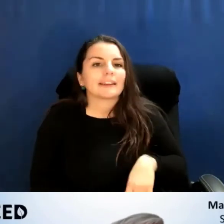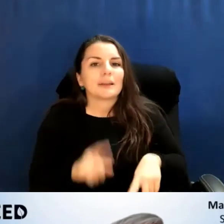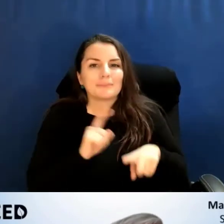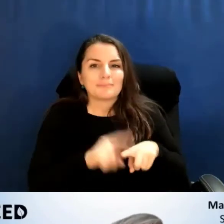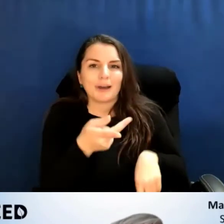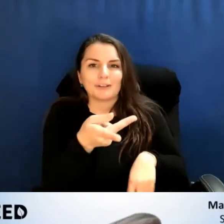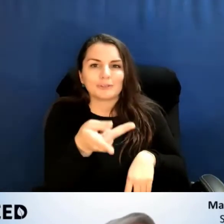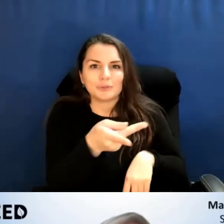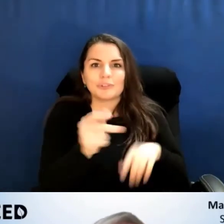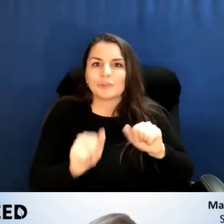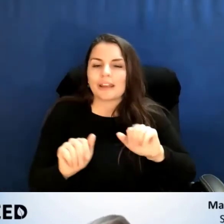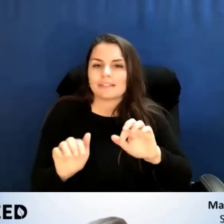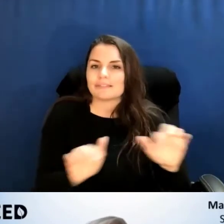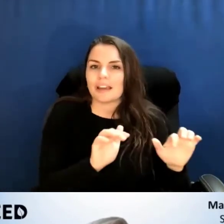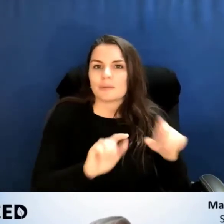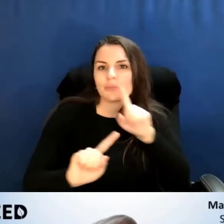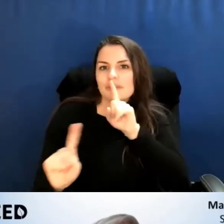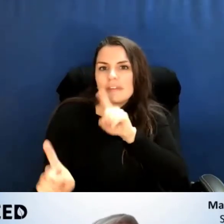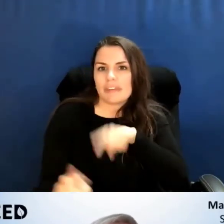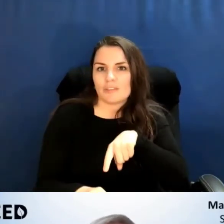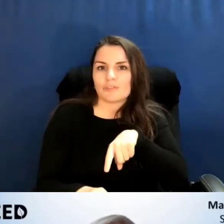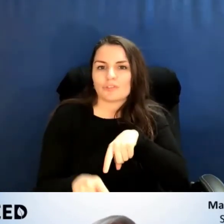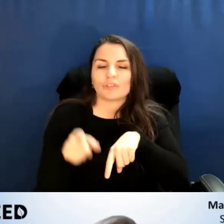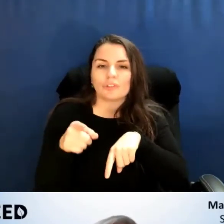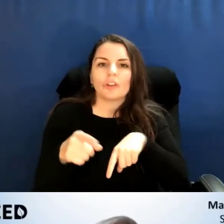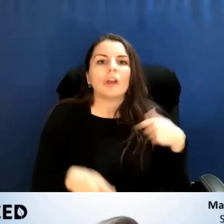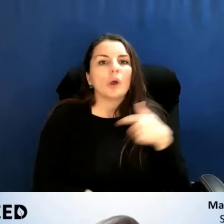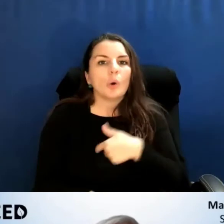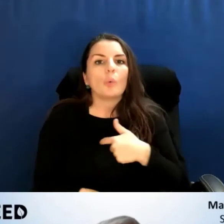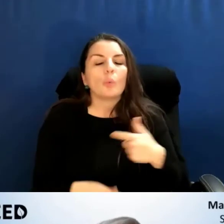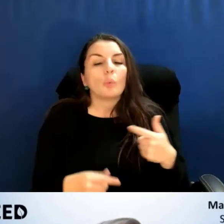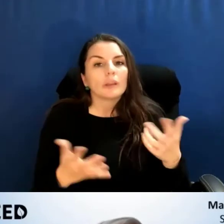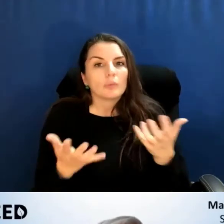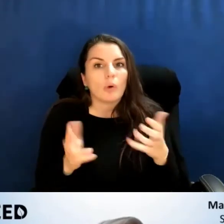that as an answer to this latest question. We wanted people to really understand